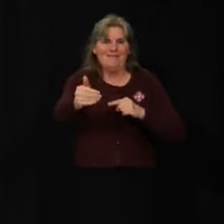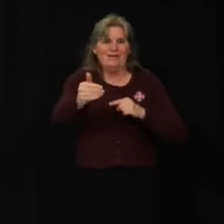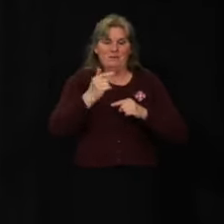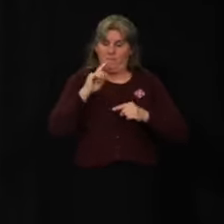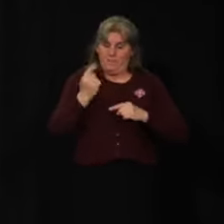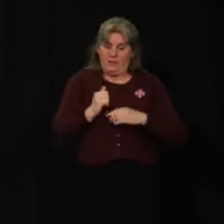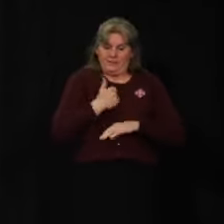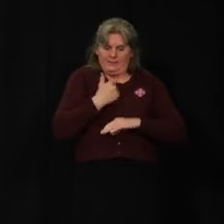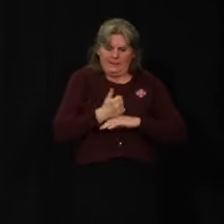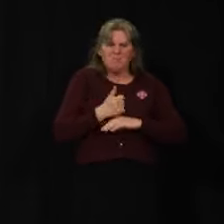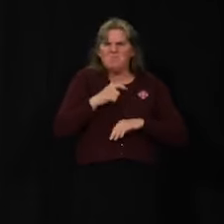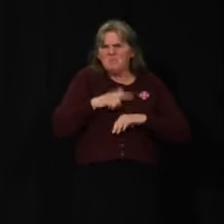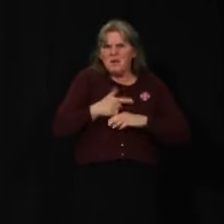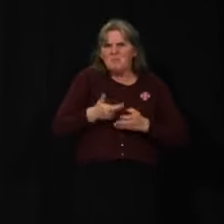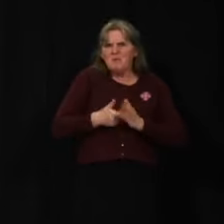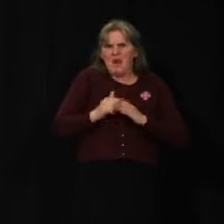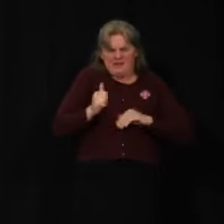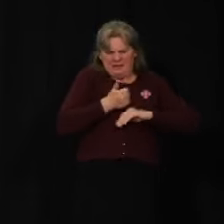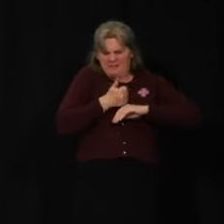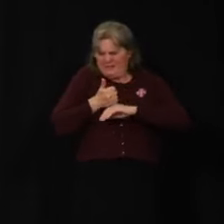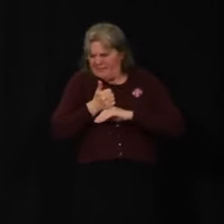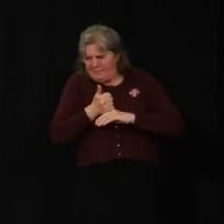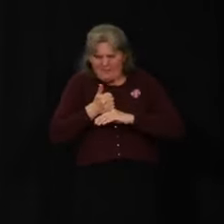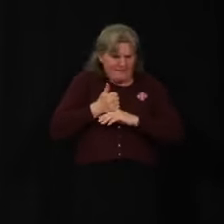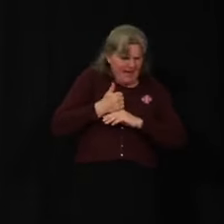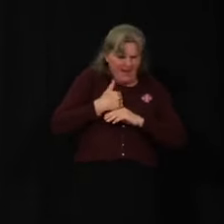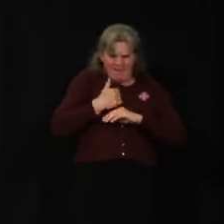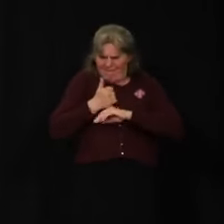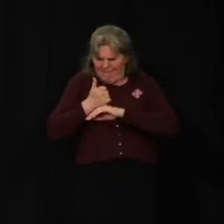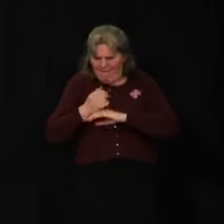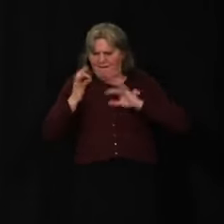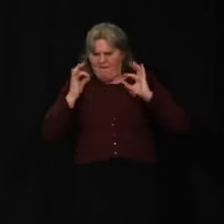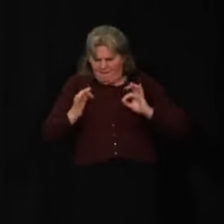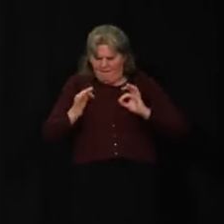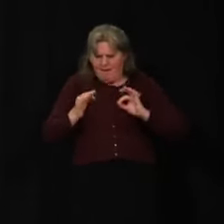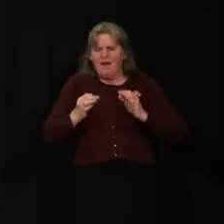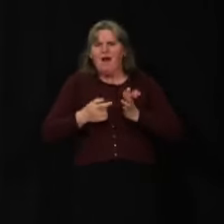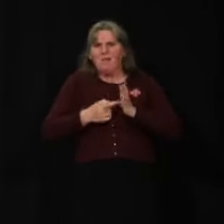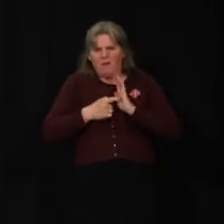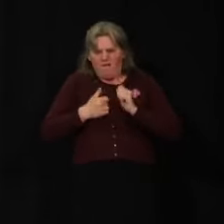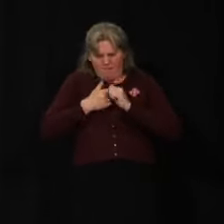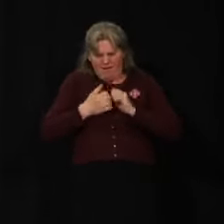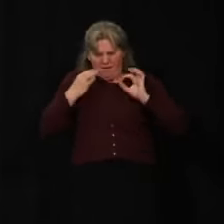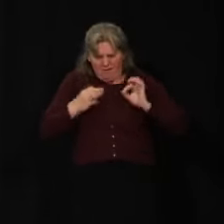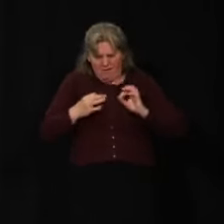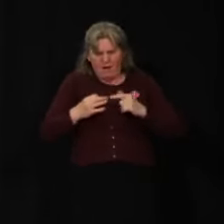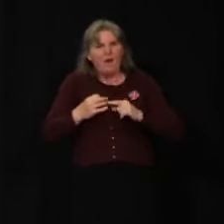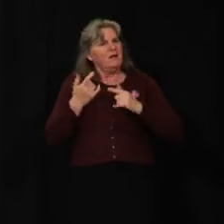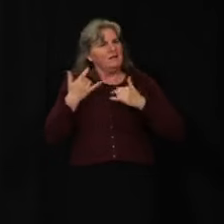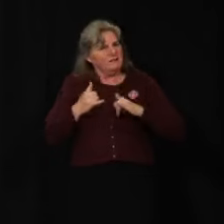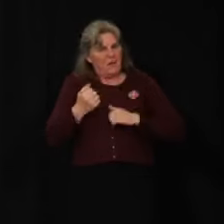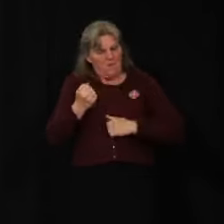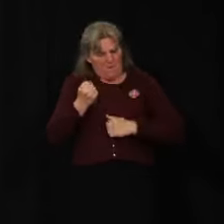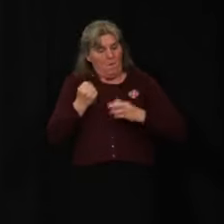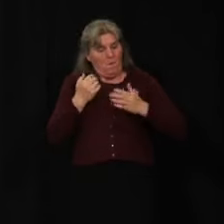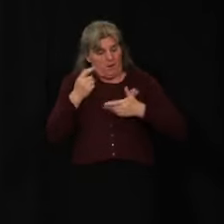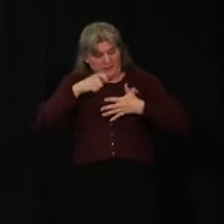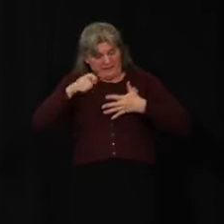We will go to Gord from Yukon news. Reporter: Sorry. Can you hear me now?